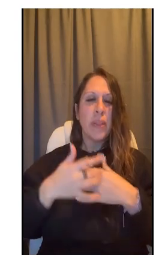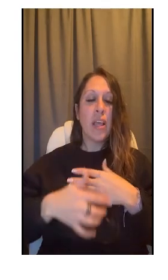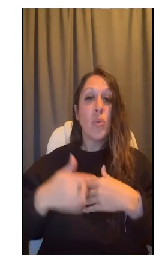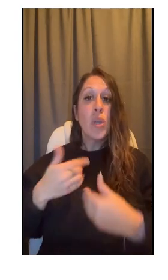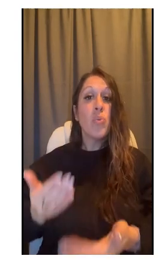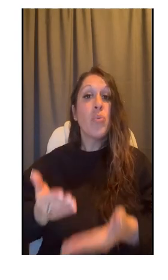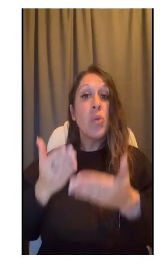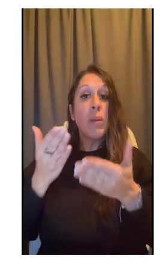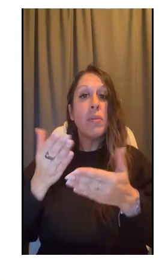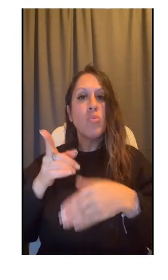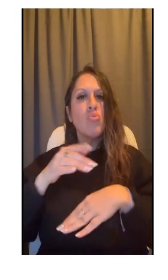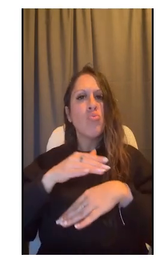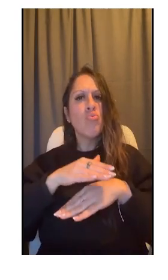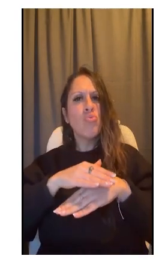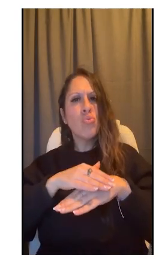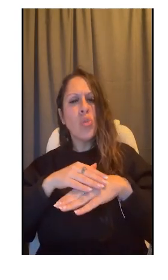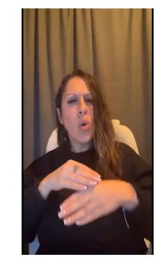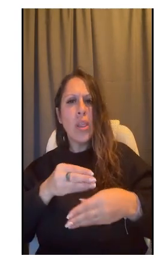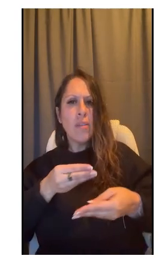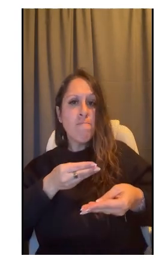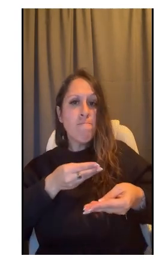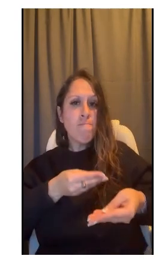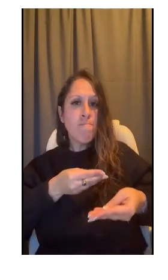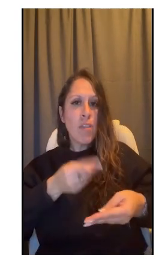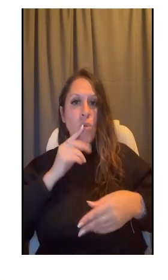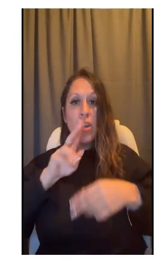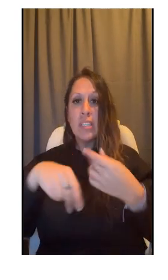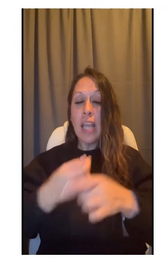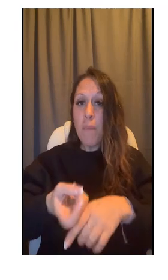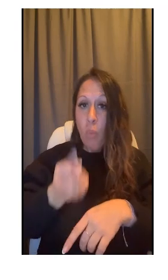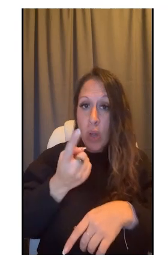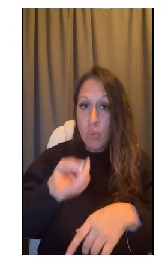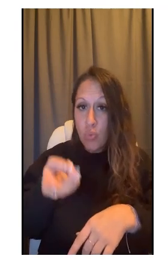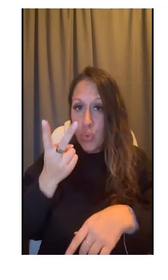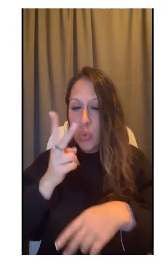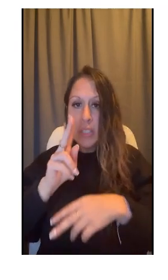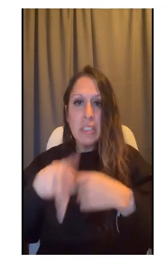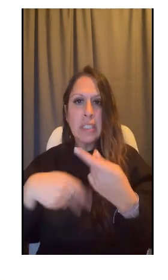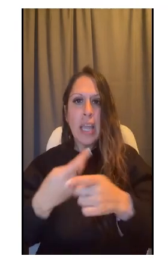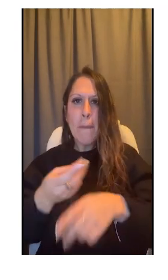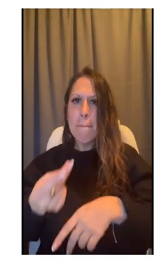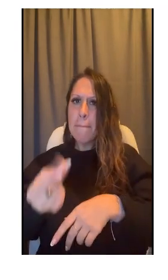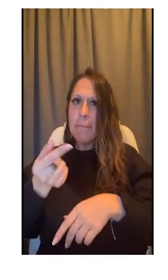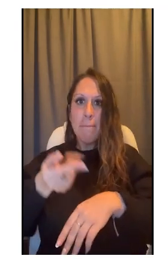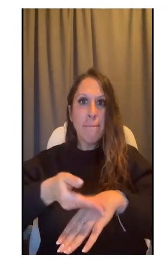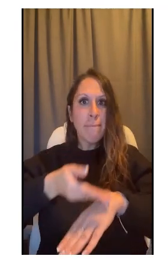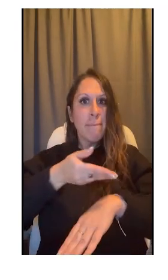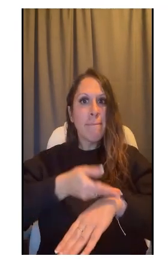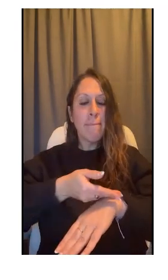We do recommend that you slowly normalize breastfeeding for type one and two tongue ties. Breastfeeding can get better very quickly,